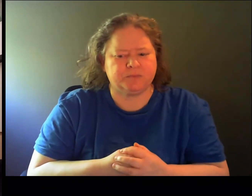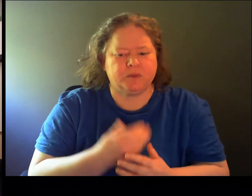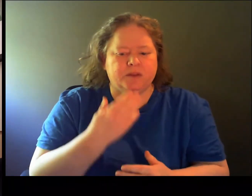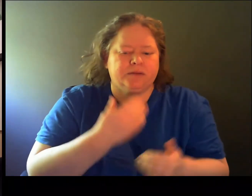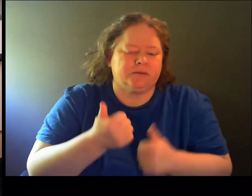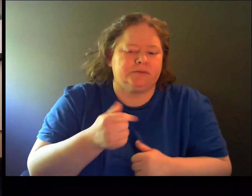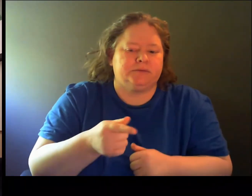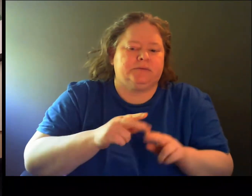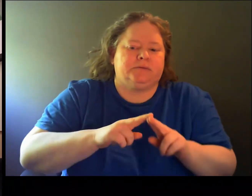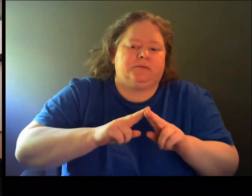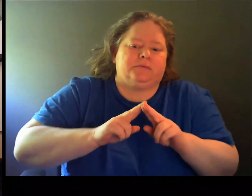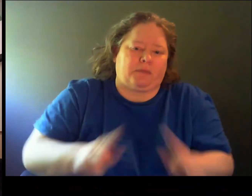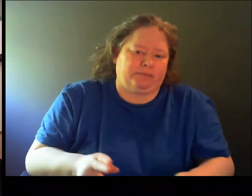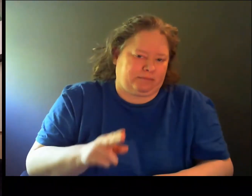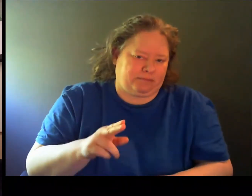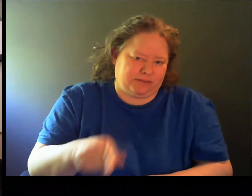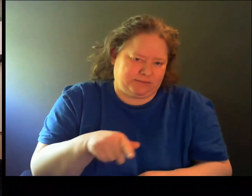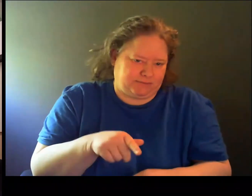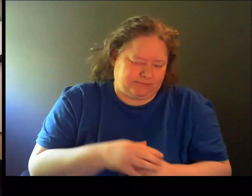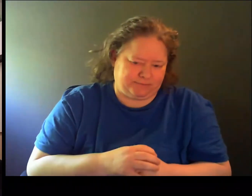But thankfully that's not the case.